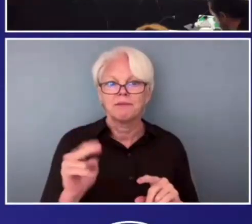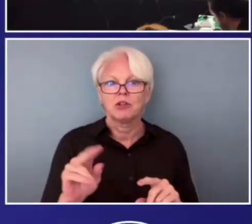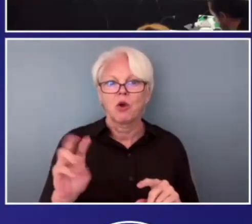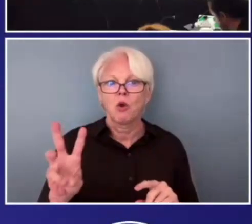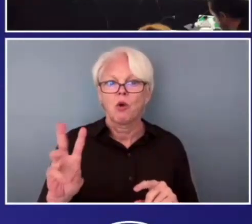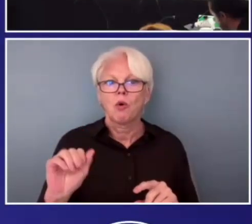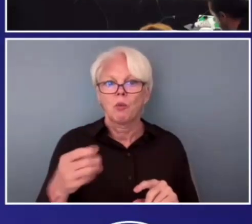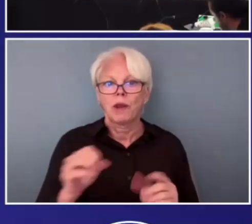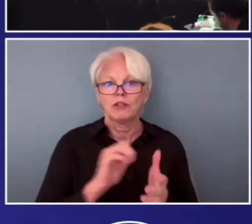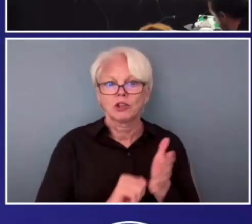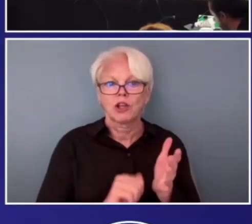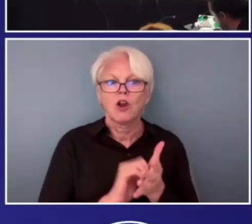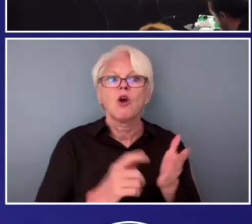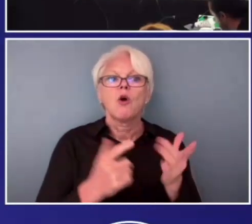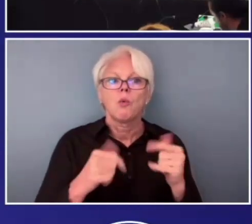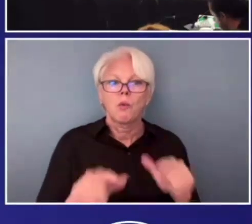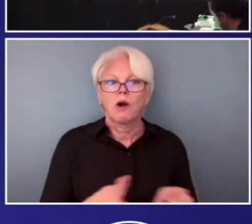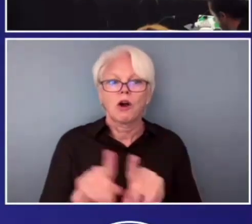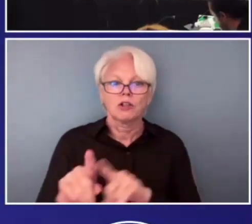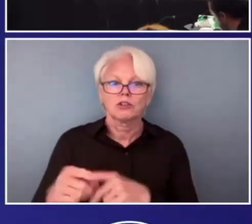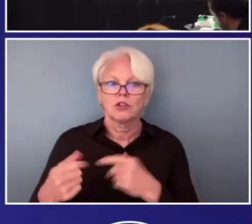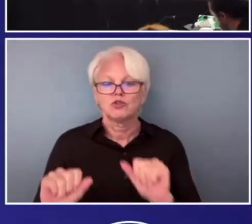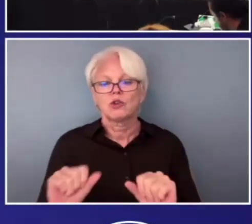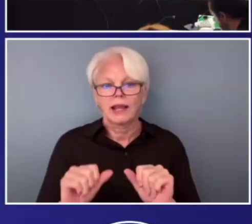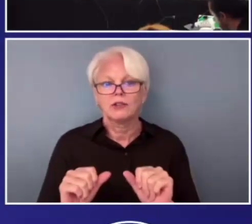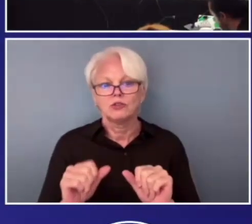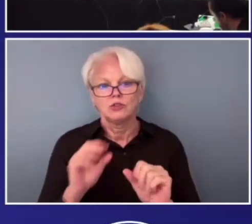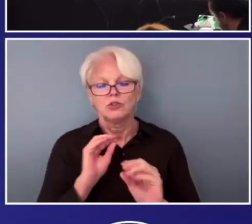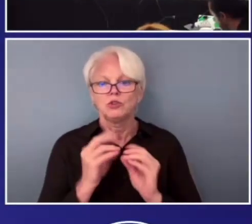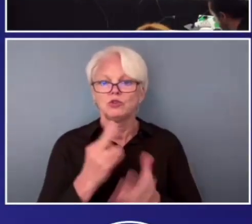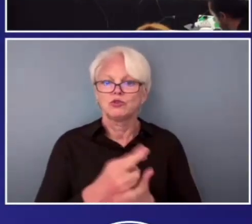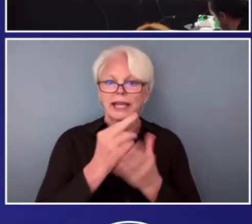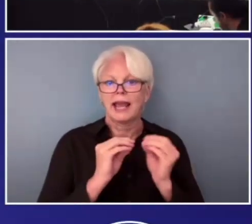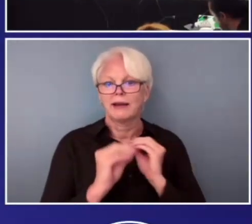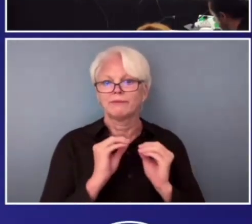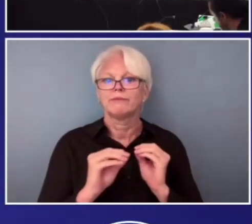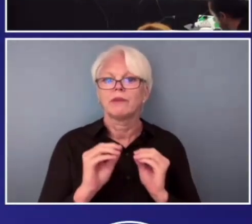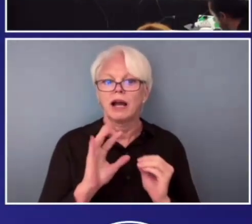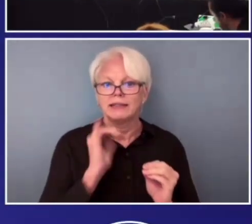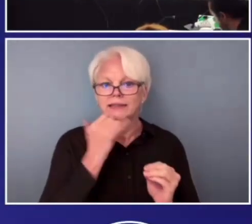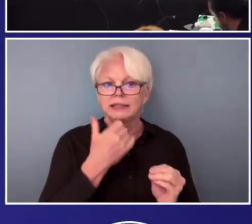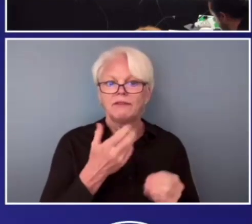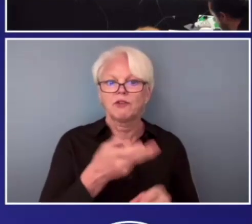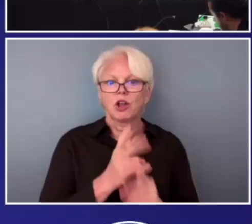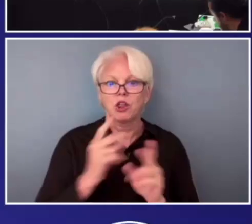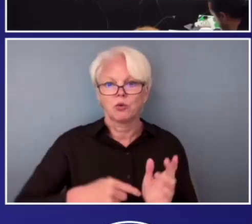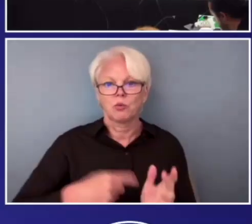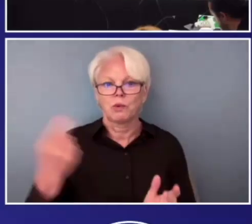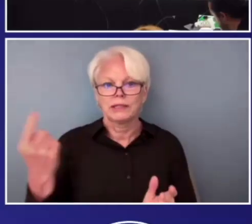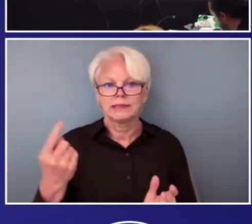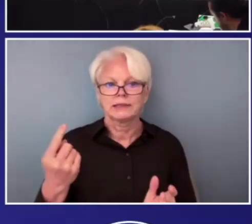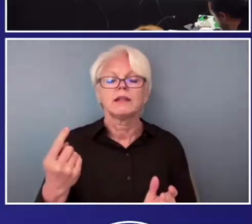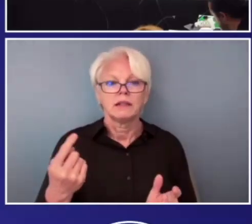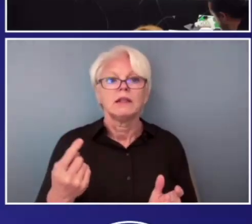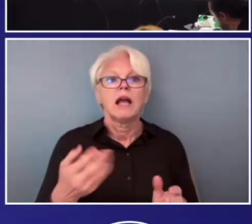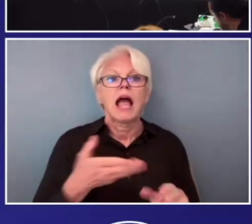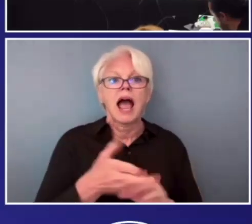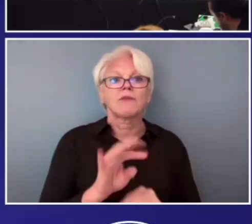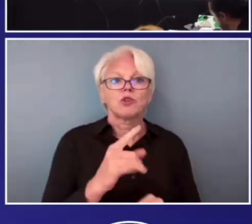while also attempting to rehabilitate a defaulted loan once. On or after July 1, 2027, a borrower may only obtain the benefit of a